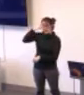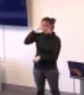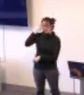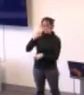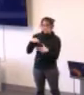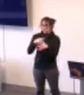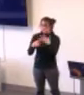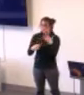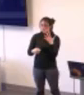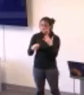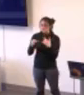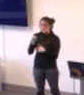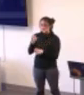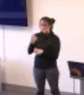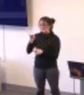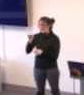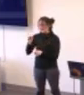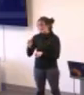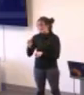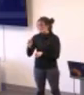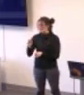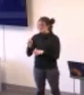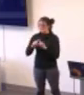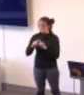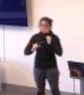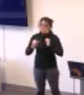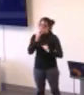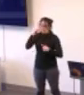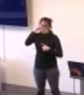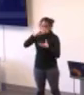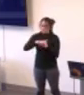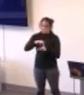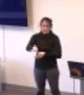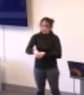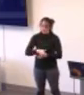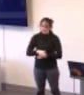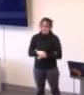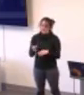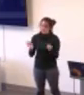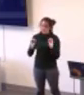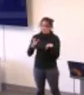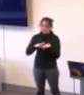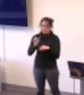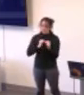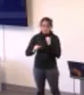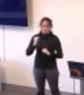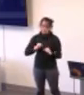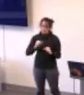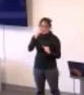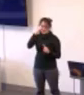NCIS. Don't believe anything you see on those shows, right? They would have you believe that,